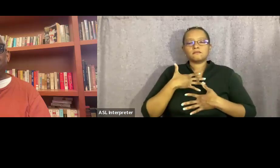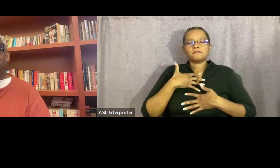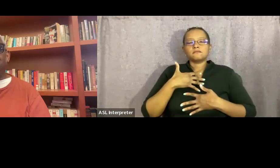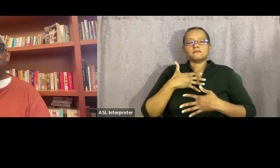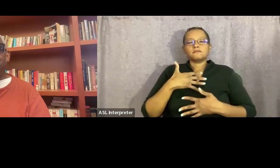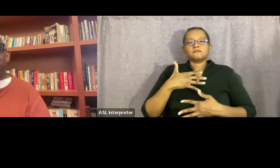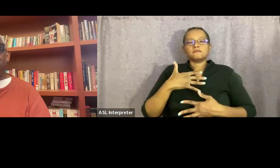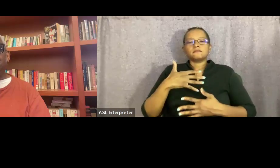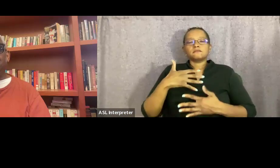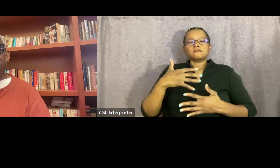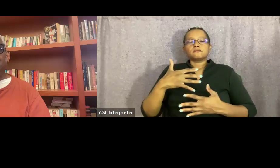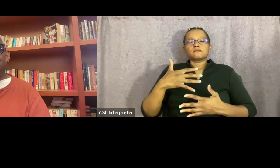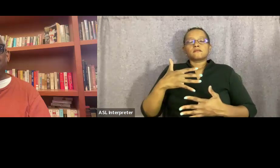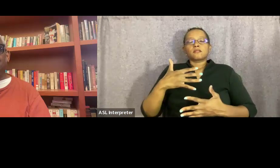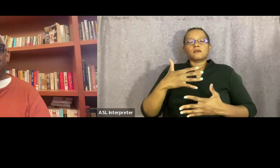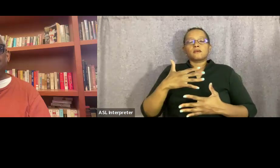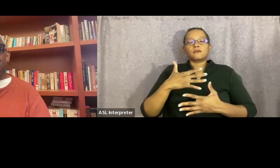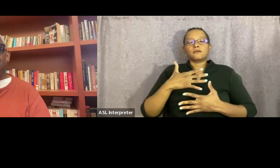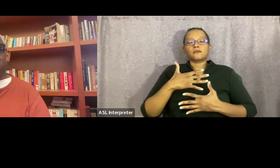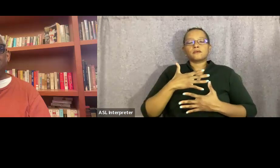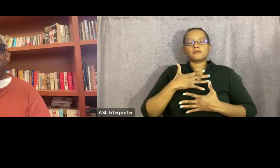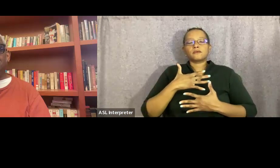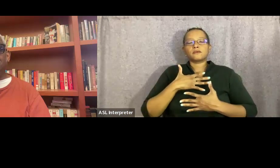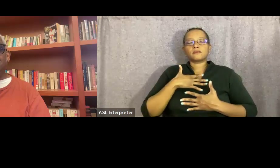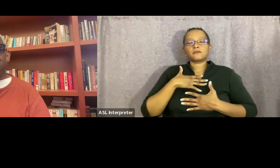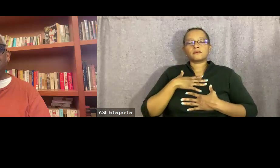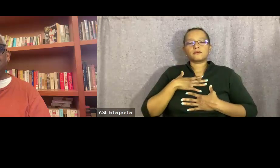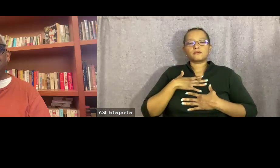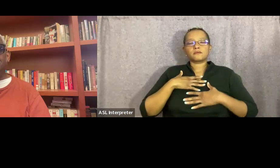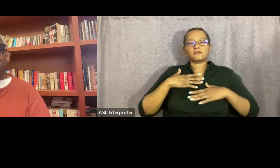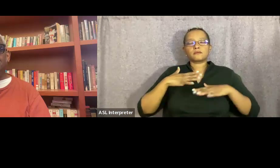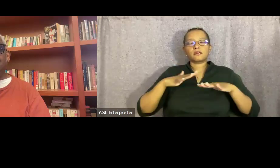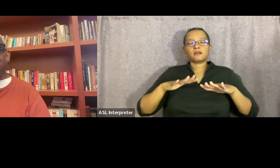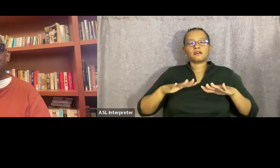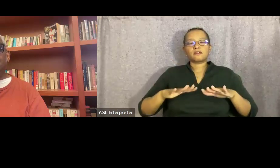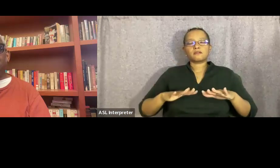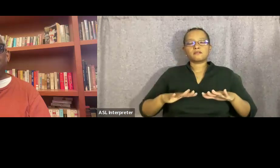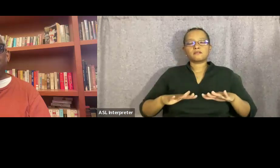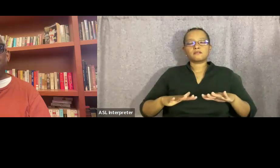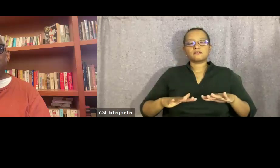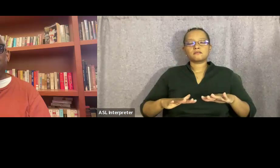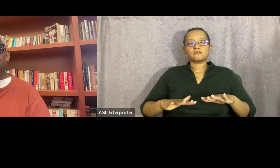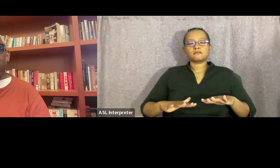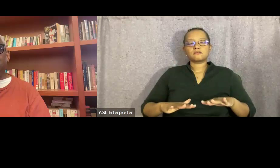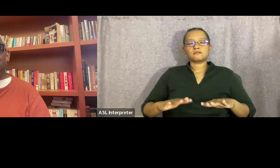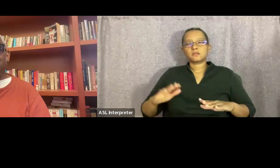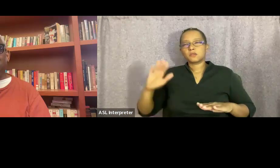Breathe deep. Ground yourself. Let all your worries go.